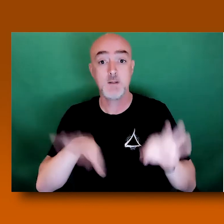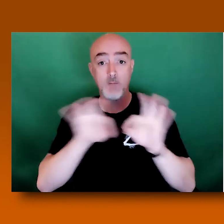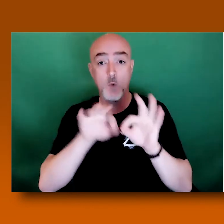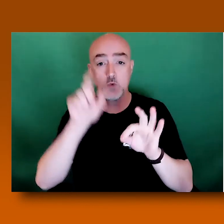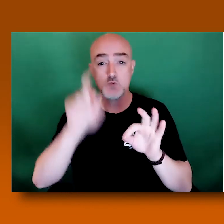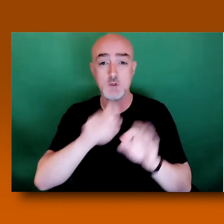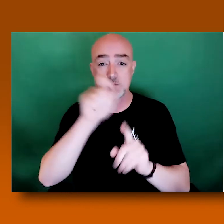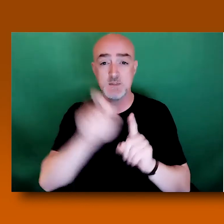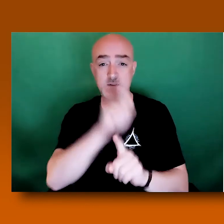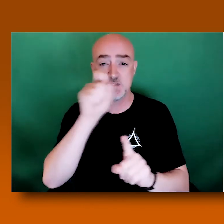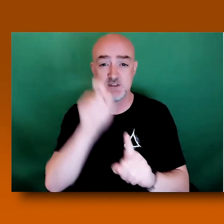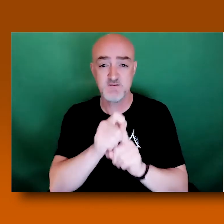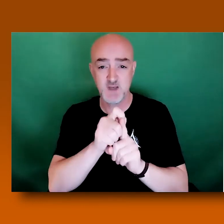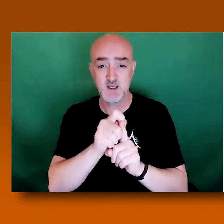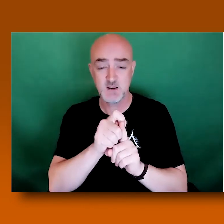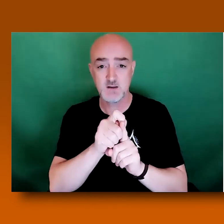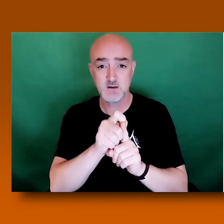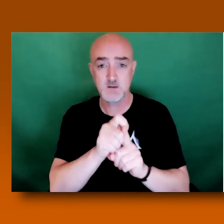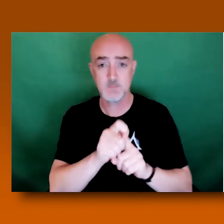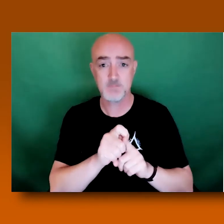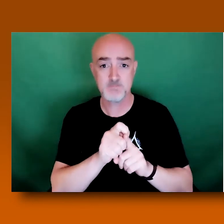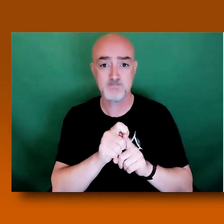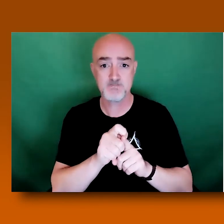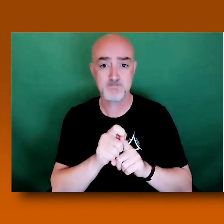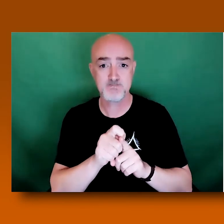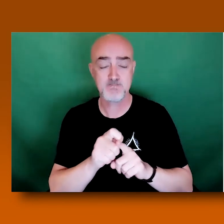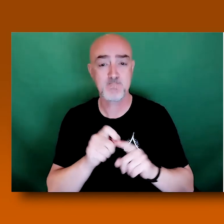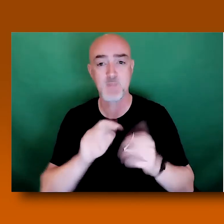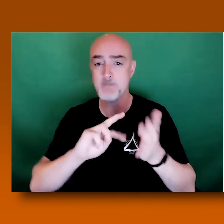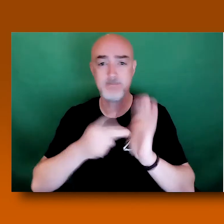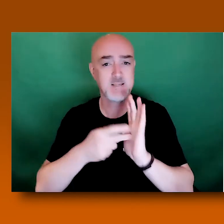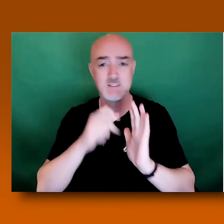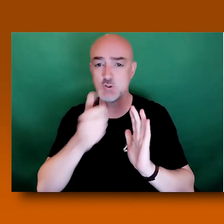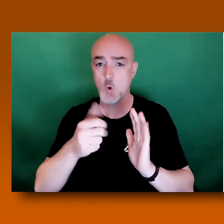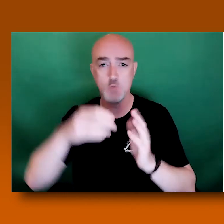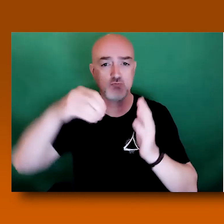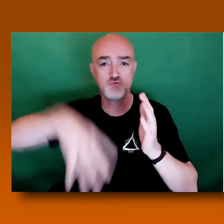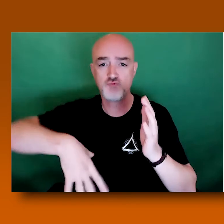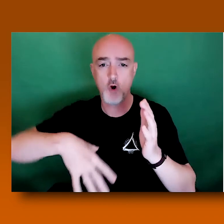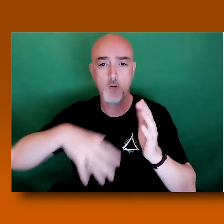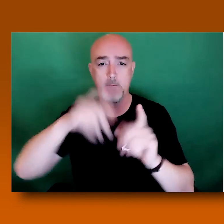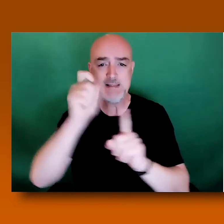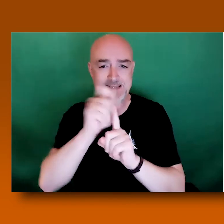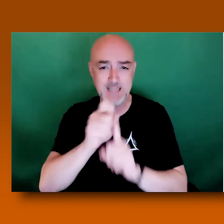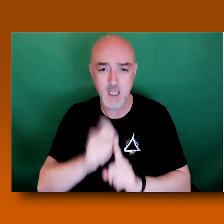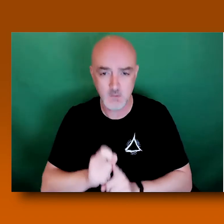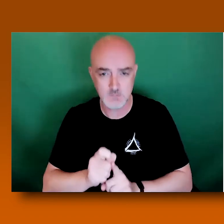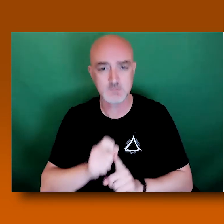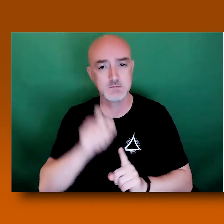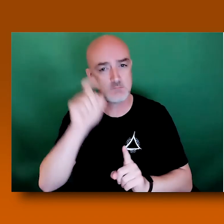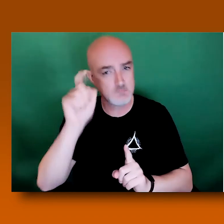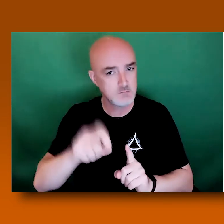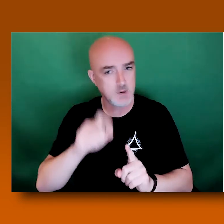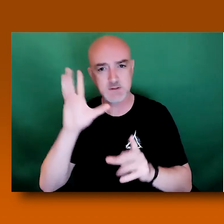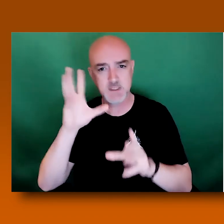And it's also really important to be very specific, which means don't drop the details.